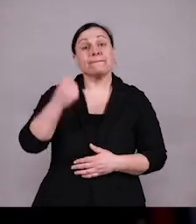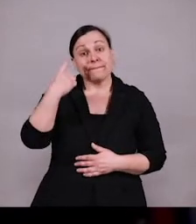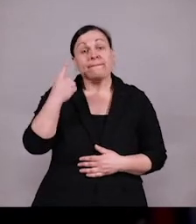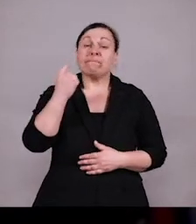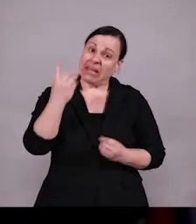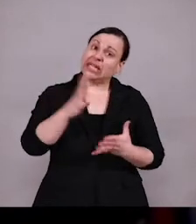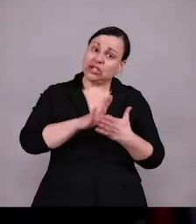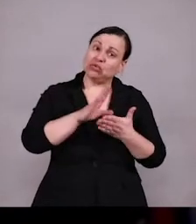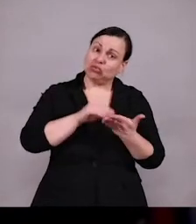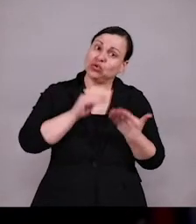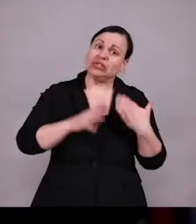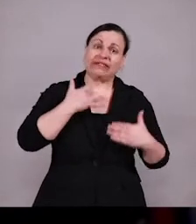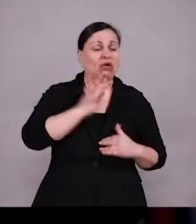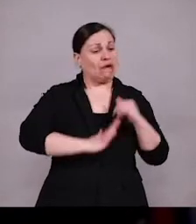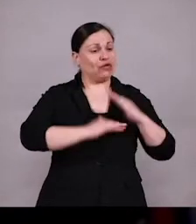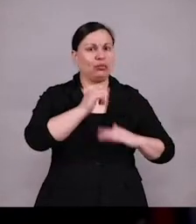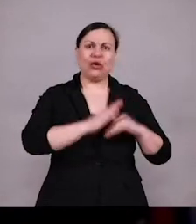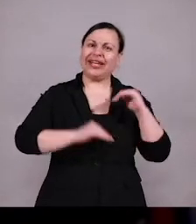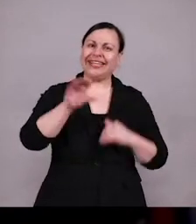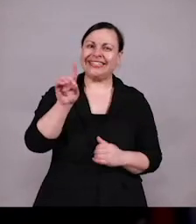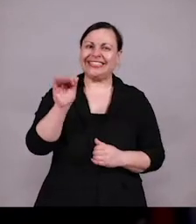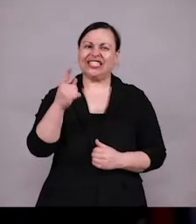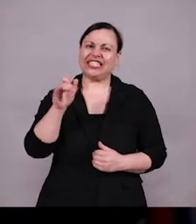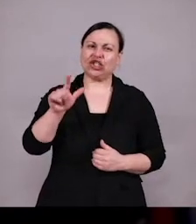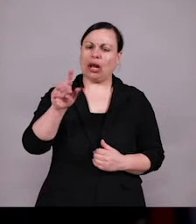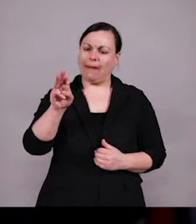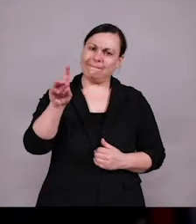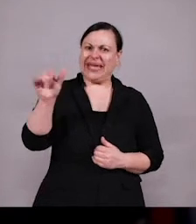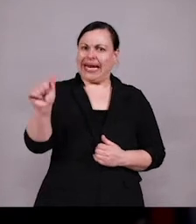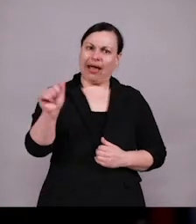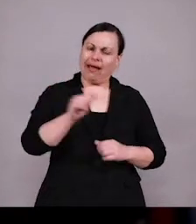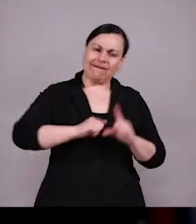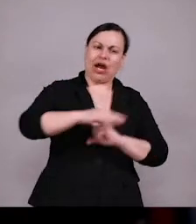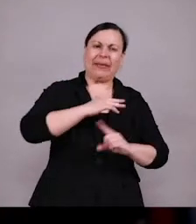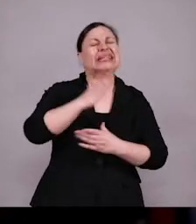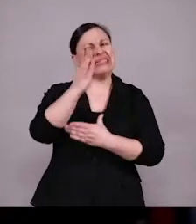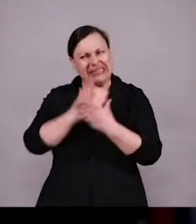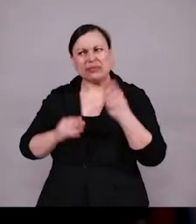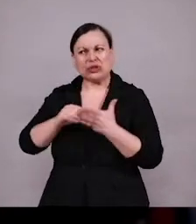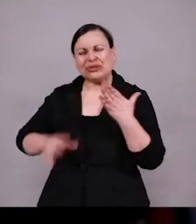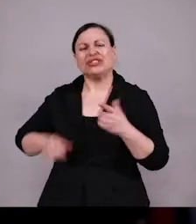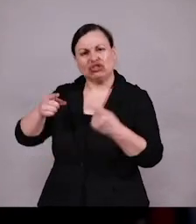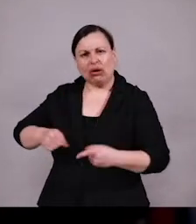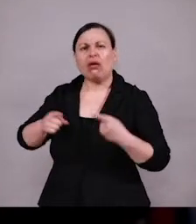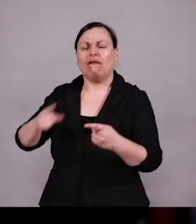in the digitally mediated environment, some have struggled to find adequate internet or a laptop.